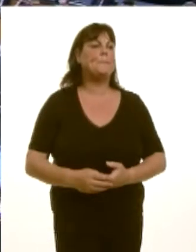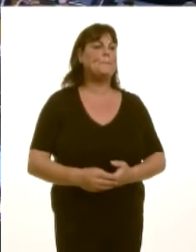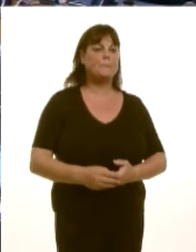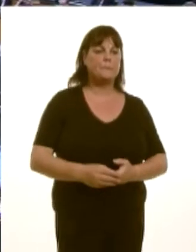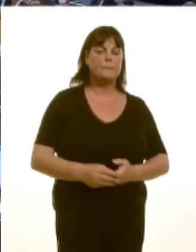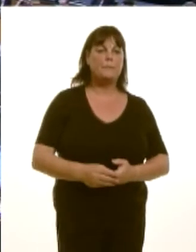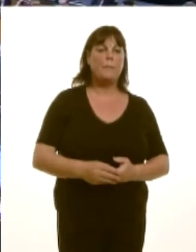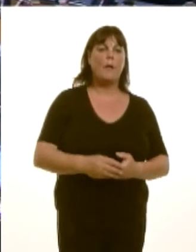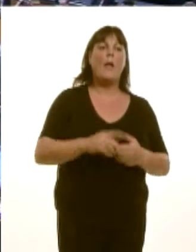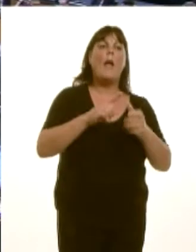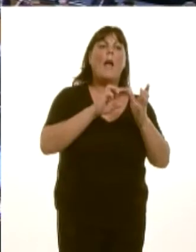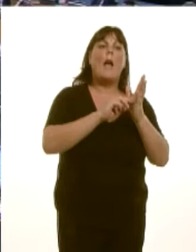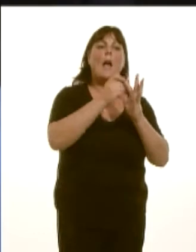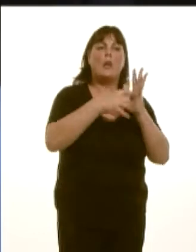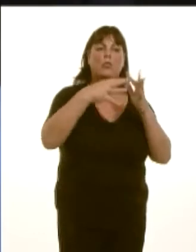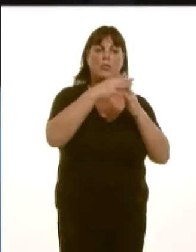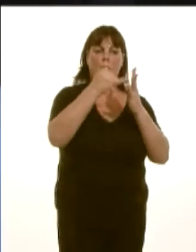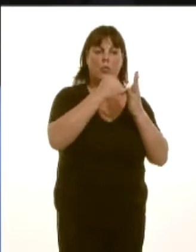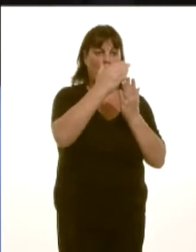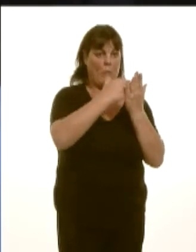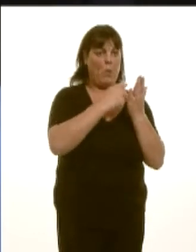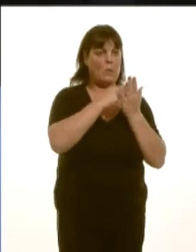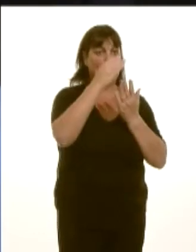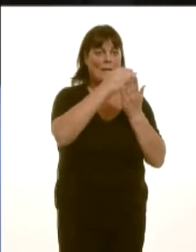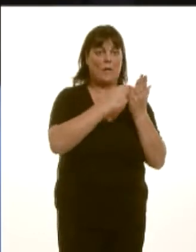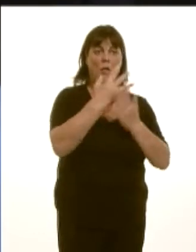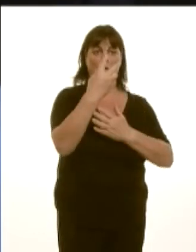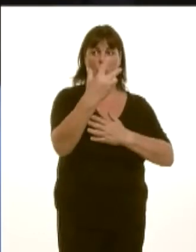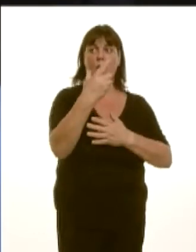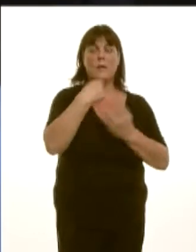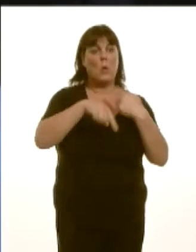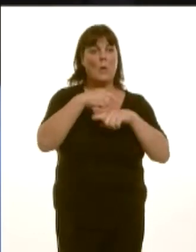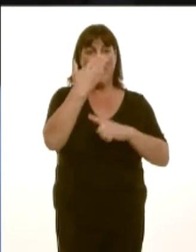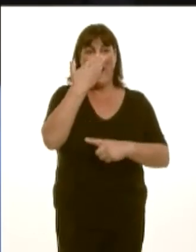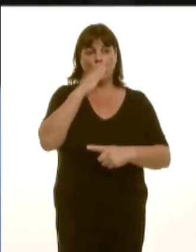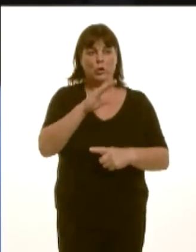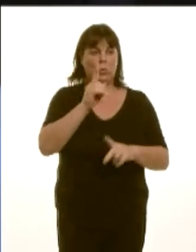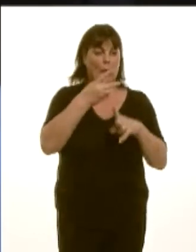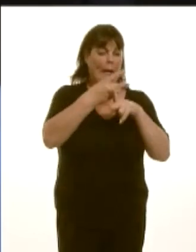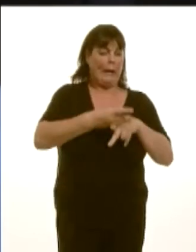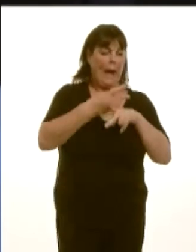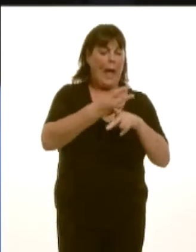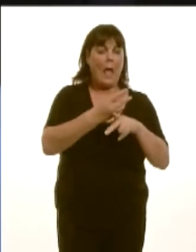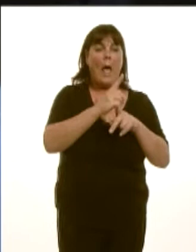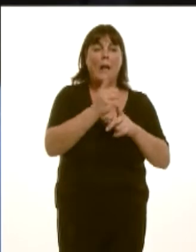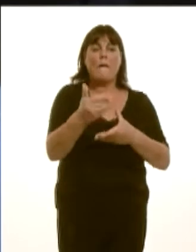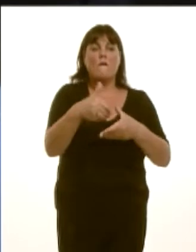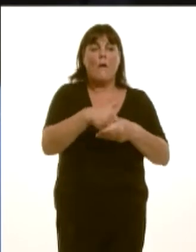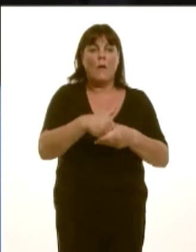for the board to: Byron Davies: ‘identify clear steps to generate a culture of care built on more creative public involvement in the setting and monitoring of standards’.